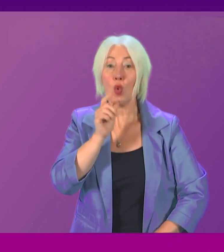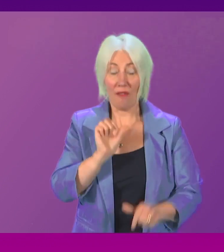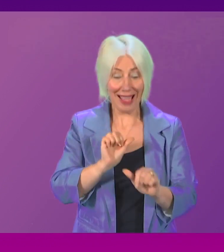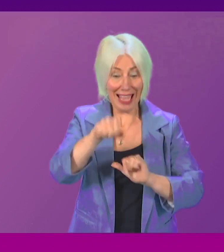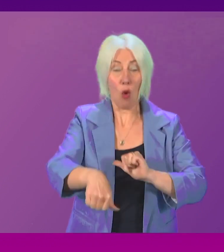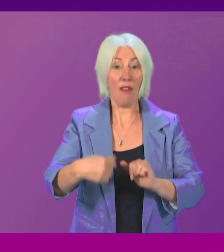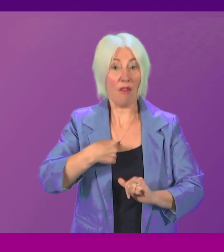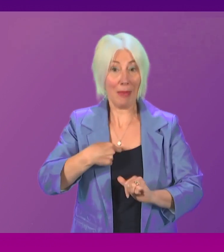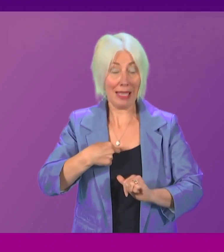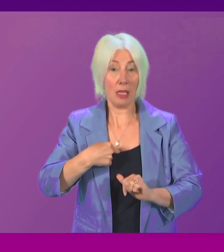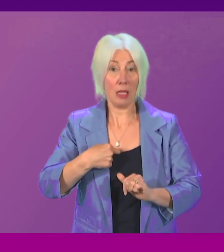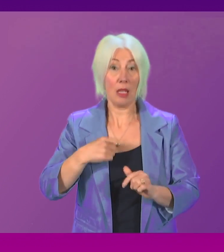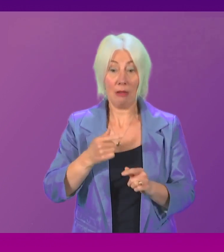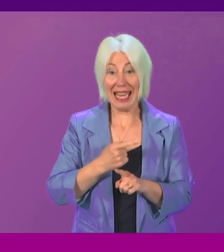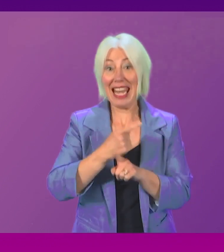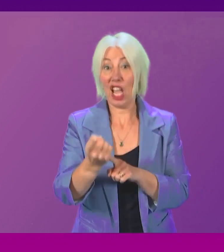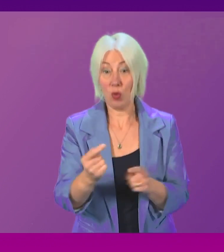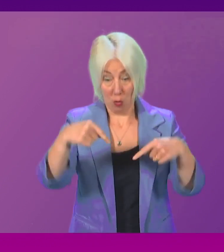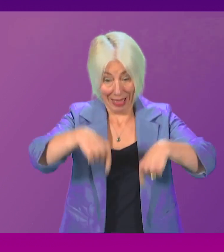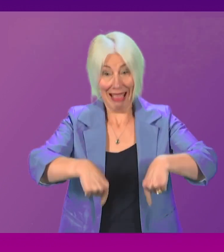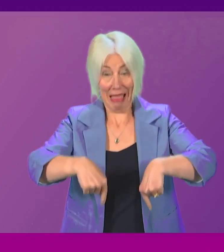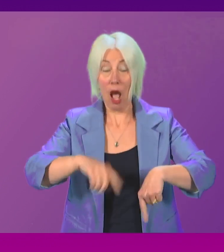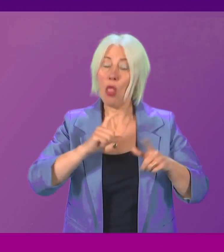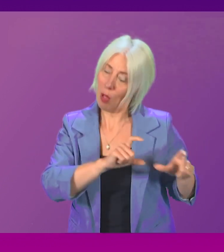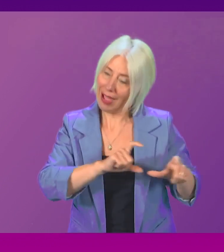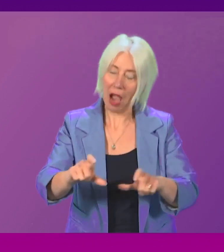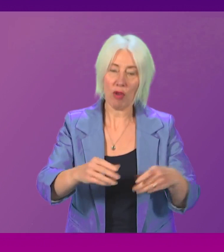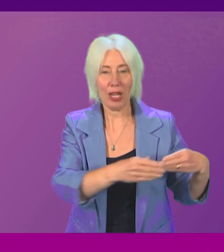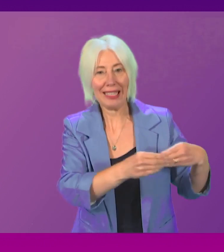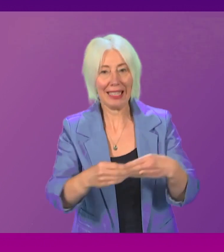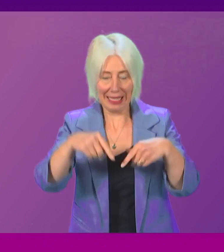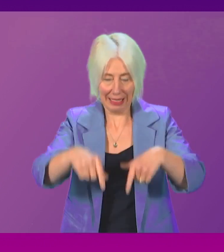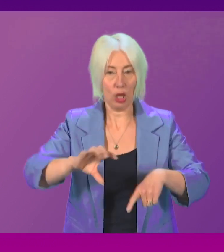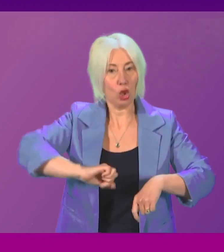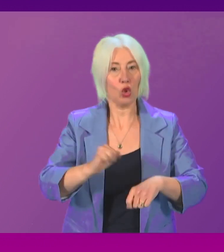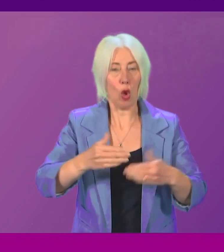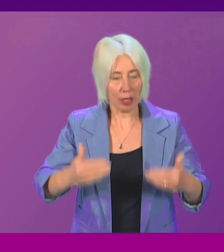standing here next week, will continue to lead this country forward, will continue taking